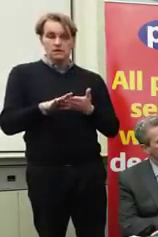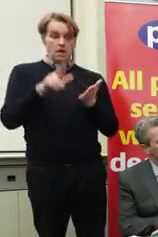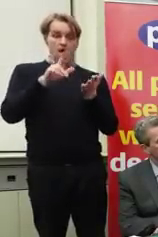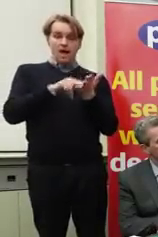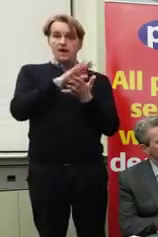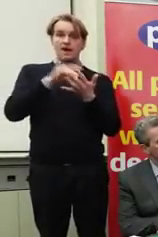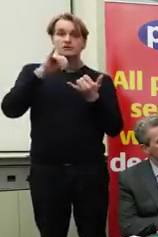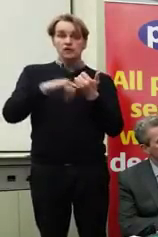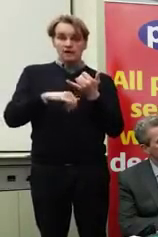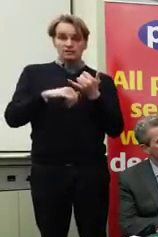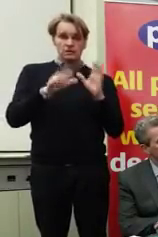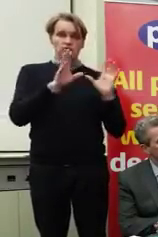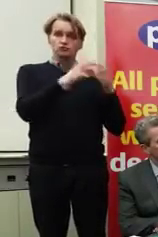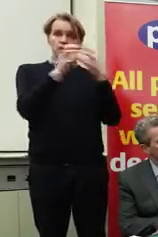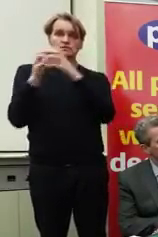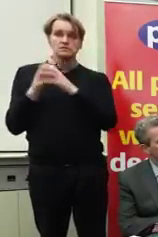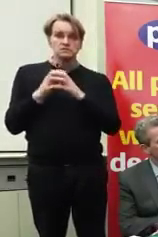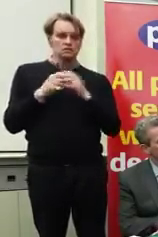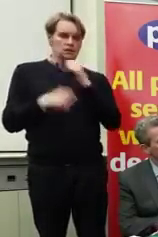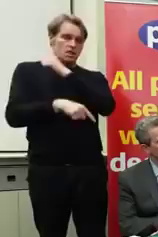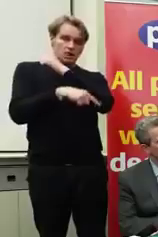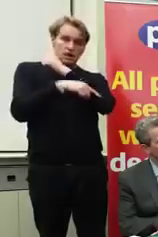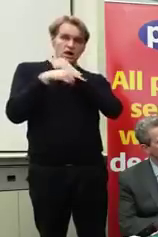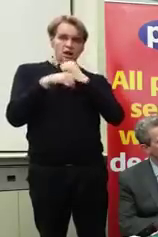of deficit by the end of this financial year. You've shifted it onto the shoulders of local